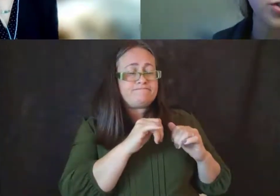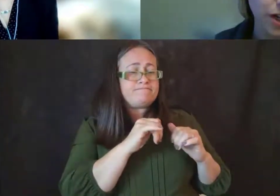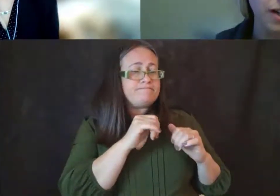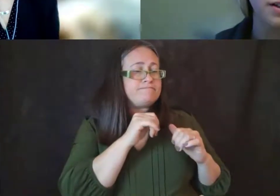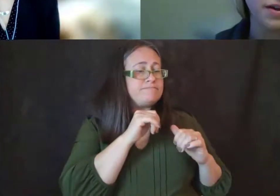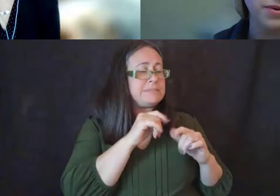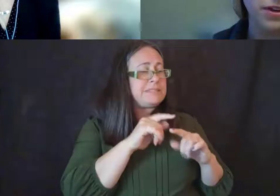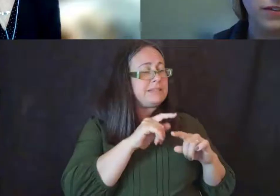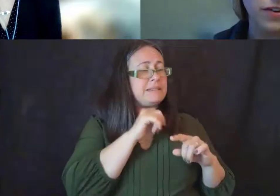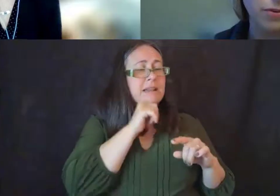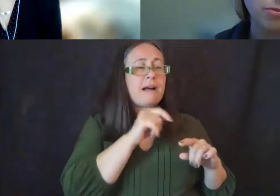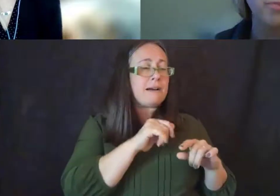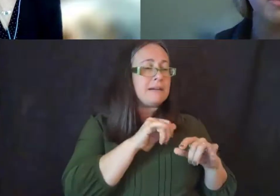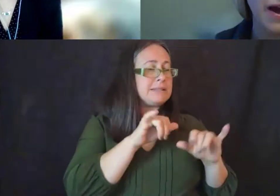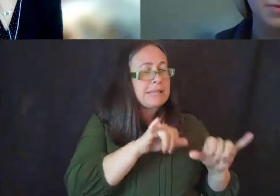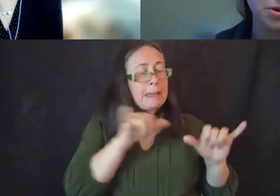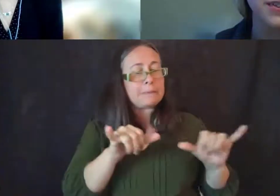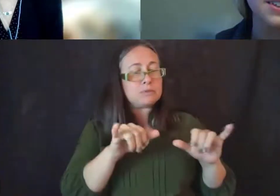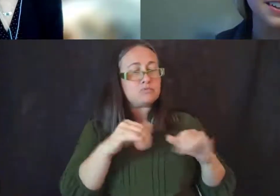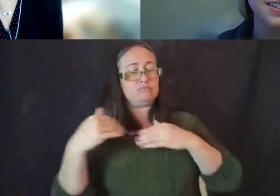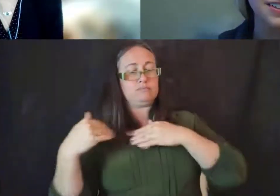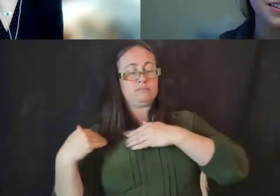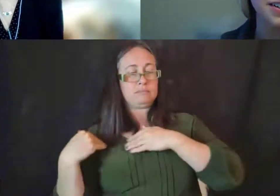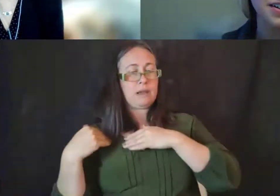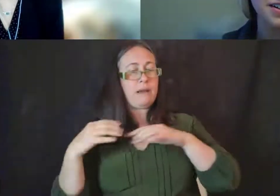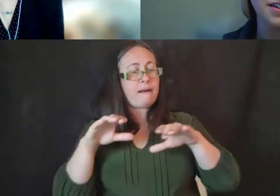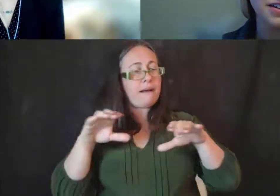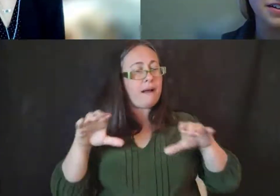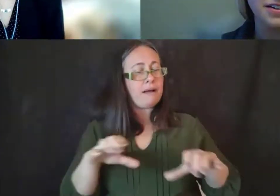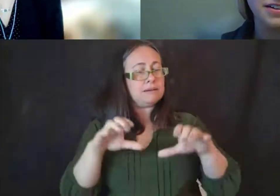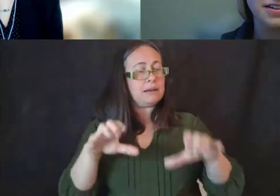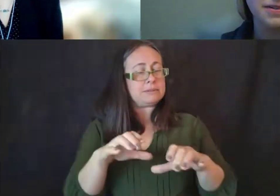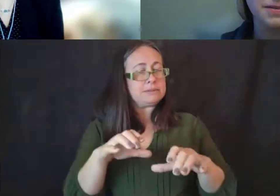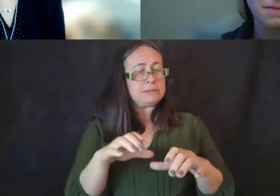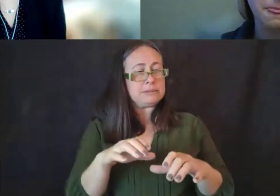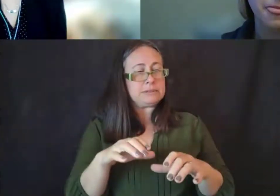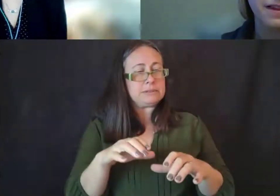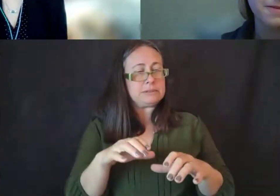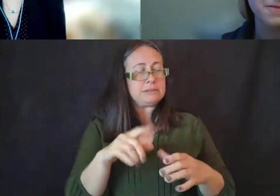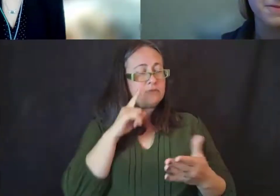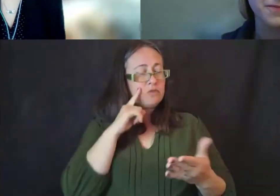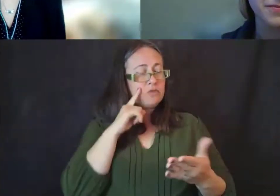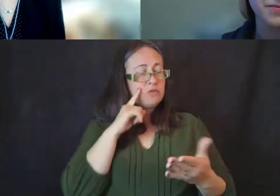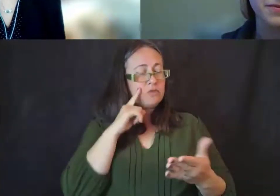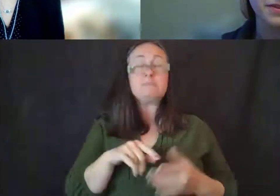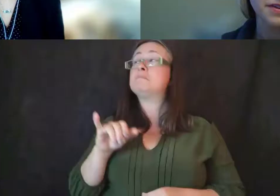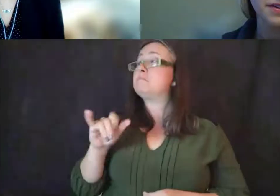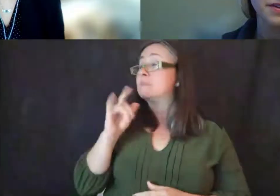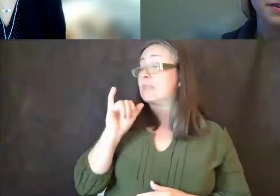training that we had previously? Patricia Valdez: Yeah, that's a really interesting question because I know that,